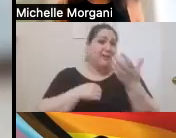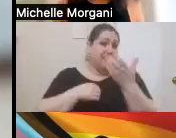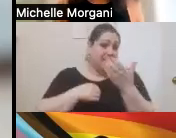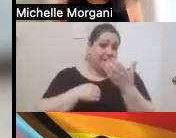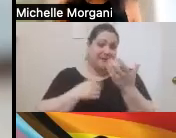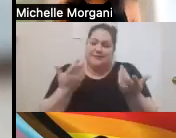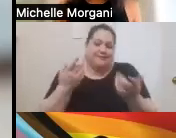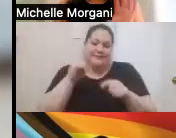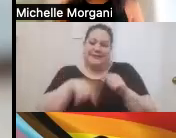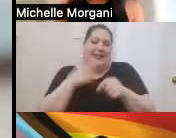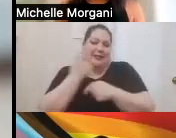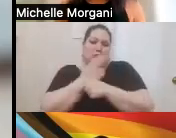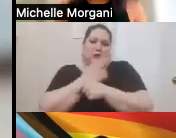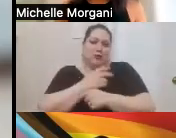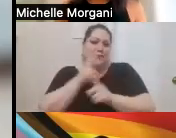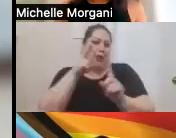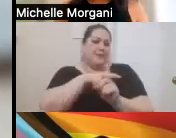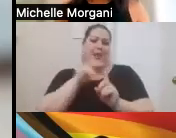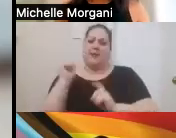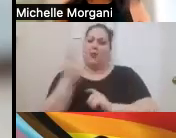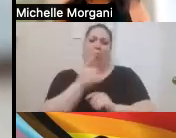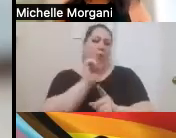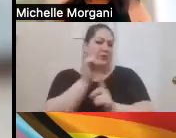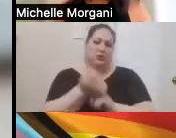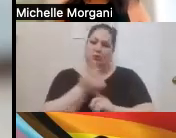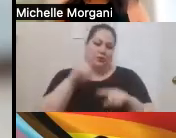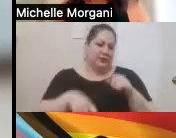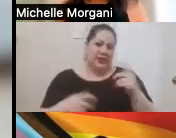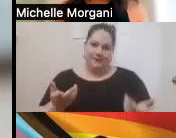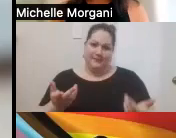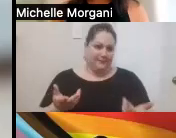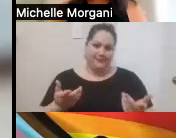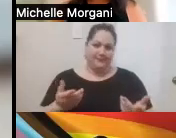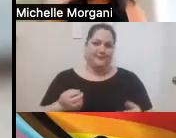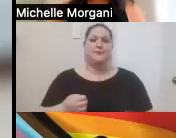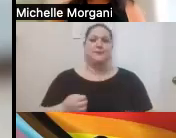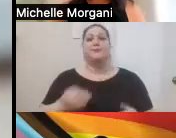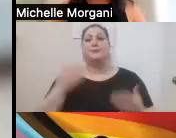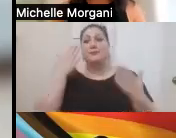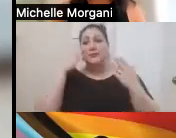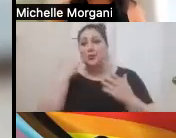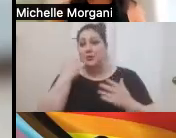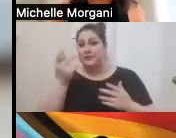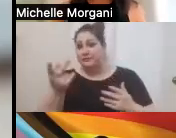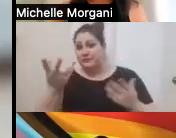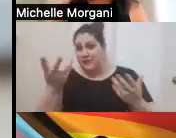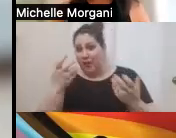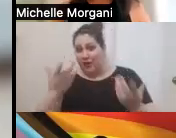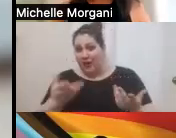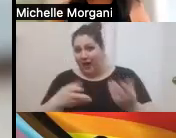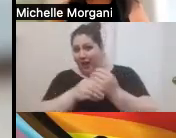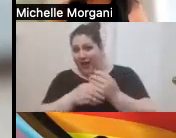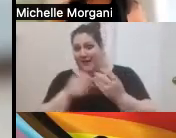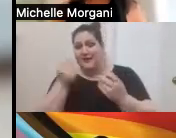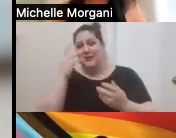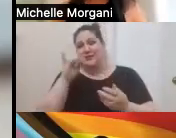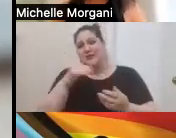So I don't know if Ann or Lake you wanted to add anything else to that, but that has been sort of my experiences looking at other ways of doing documentation,